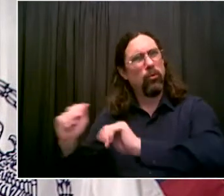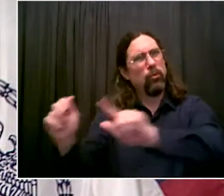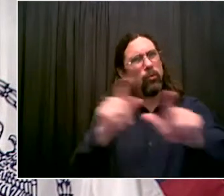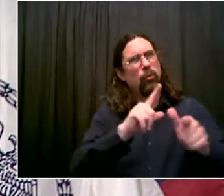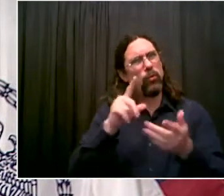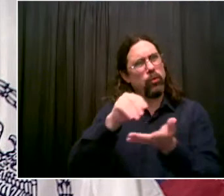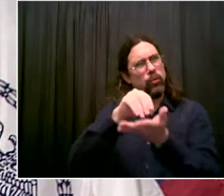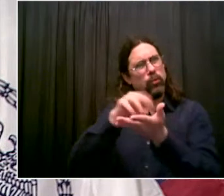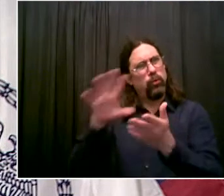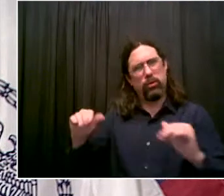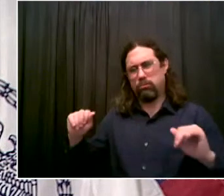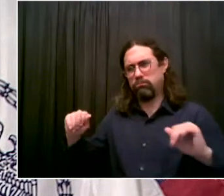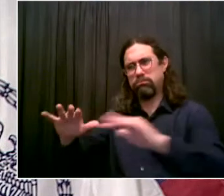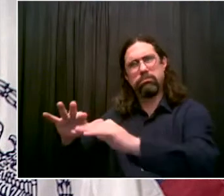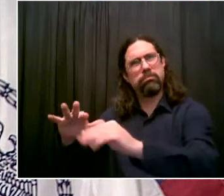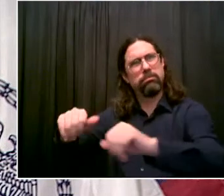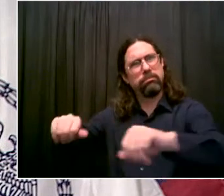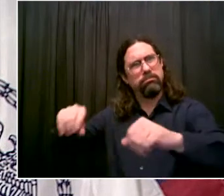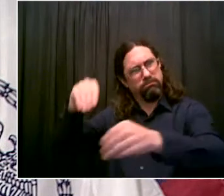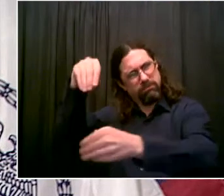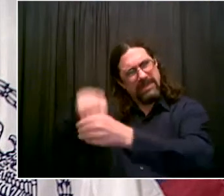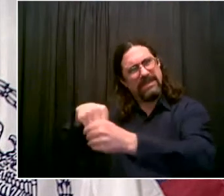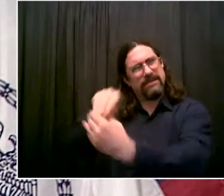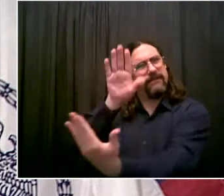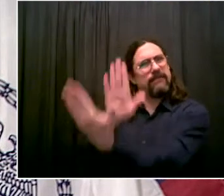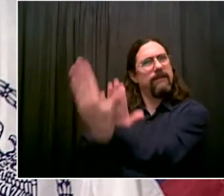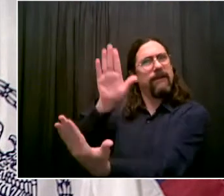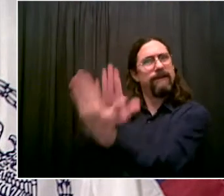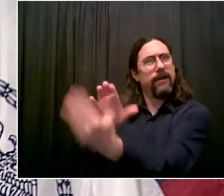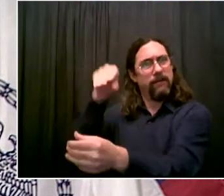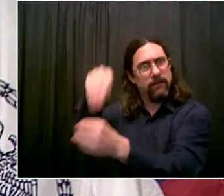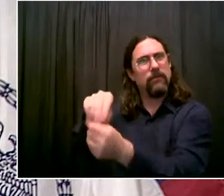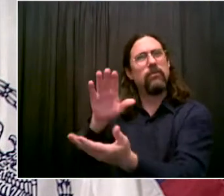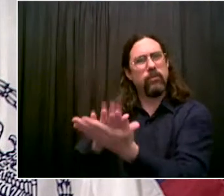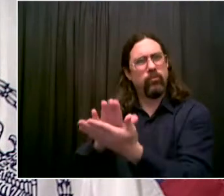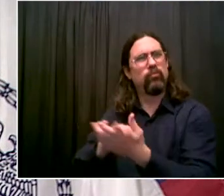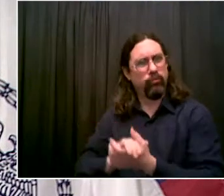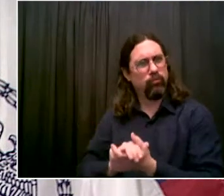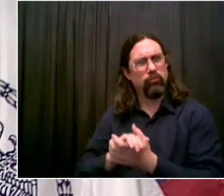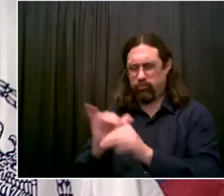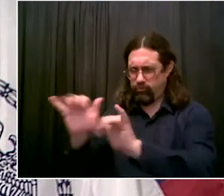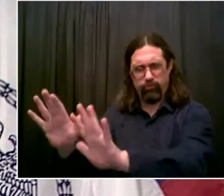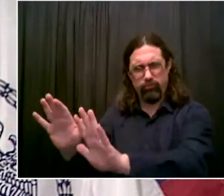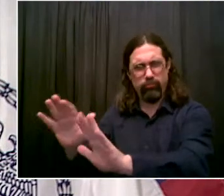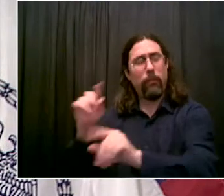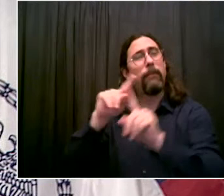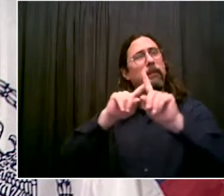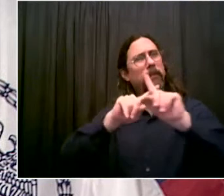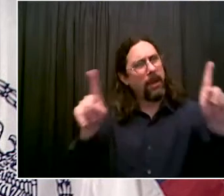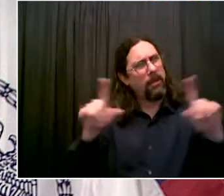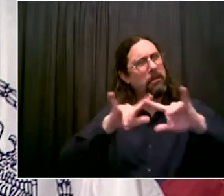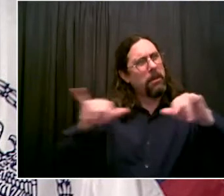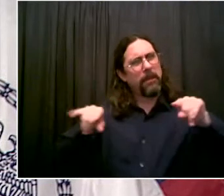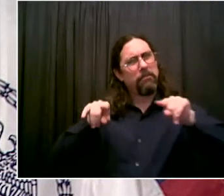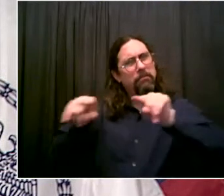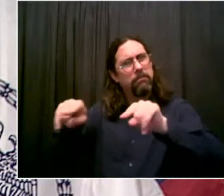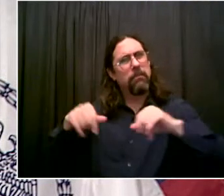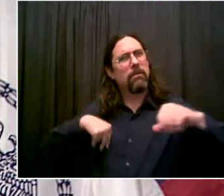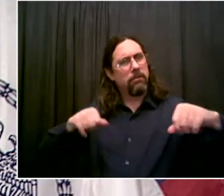OF BOTH WORLDS. BUT YOU NEED IN PERSON INSTRUCTION. THERE'S BEEN A HUGEM AOUNT OF CONSULTATION